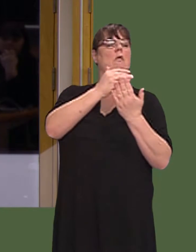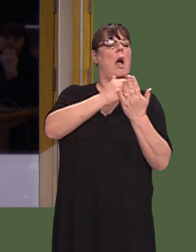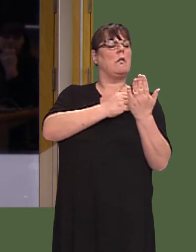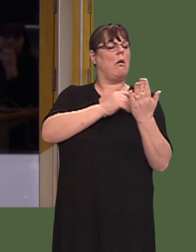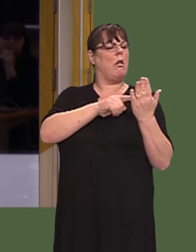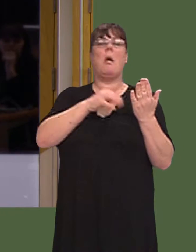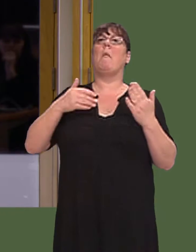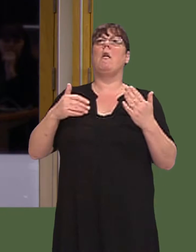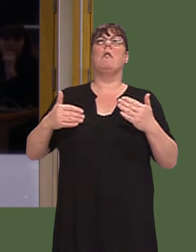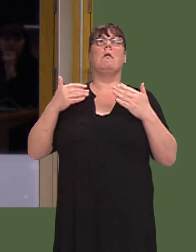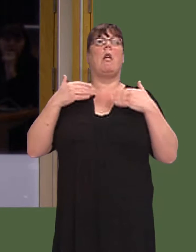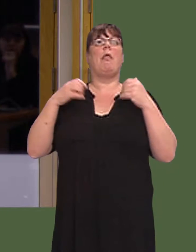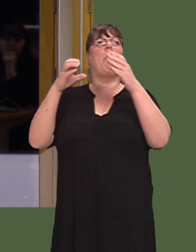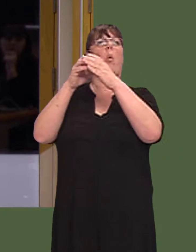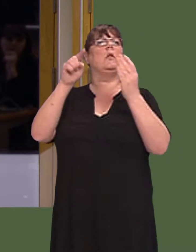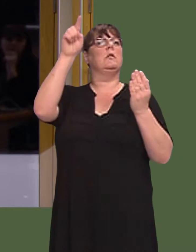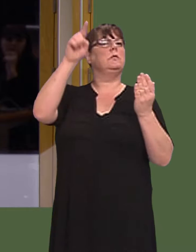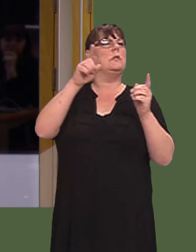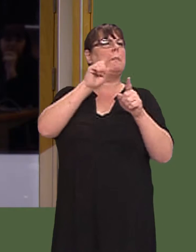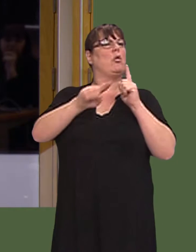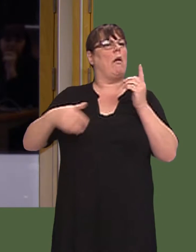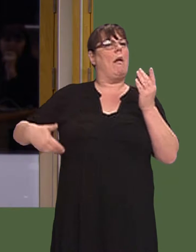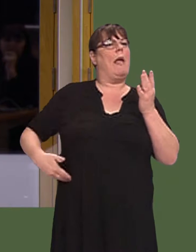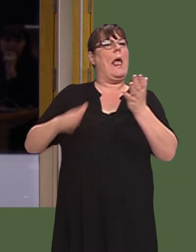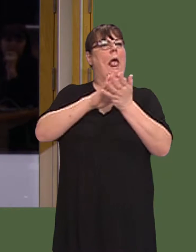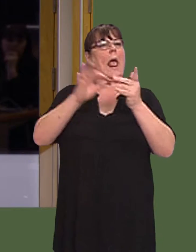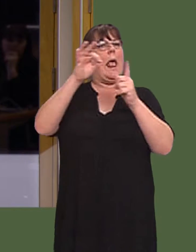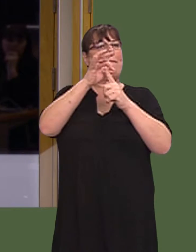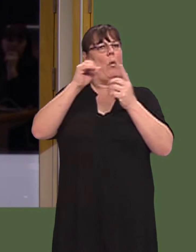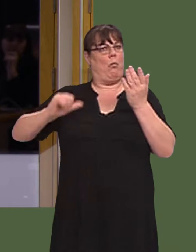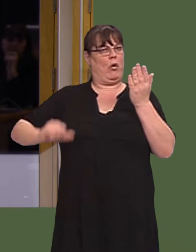board, specifically about hip operations, and it claimed that some patients in north